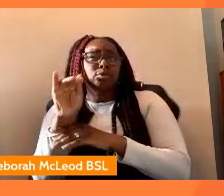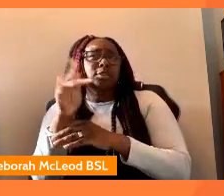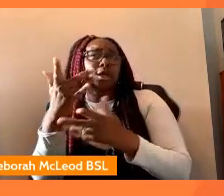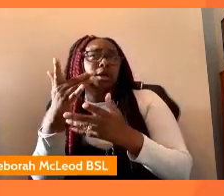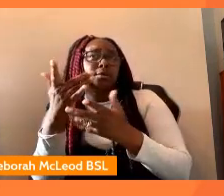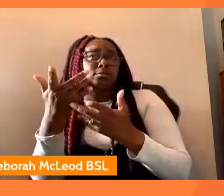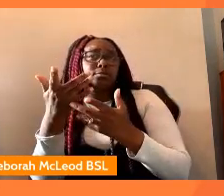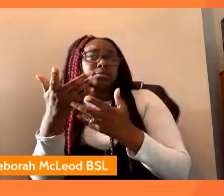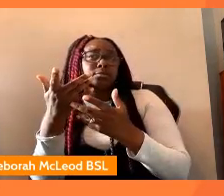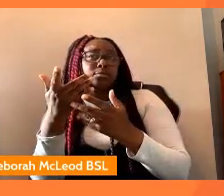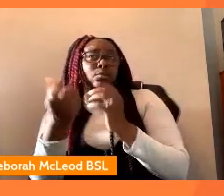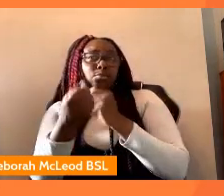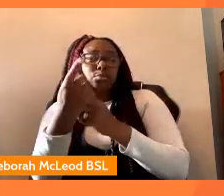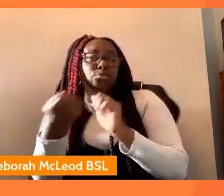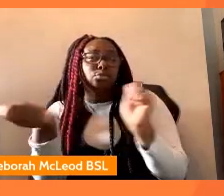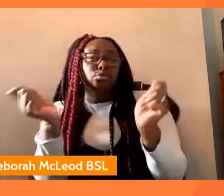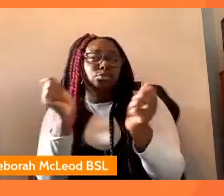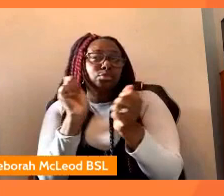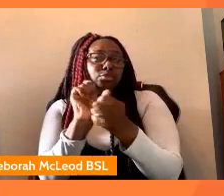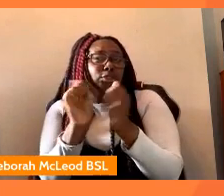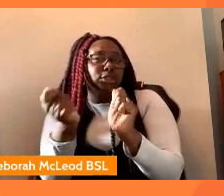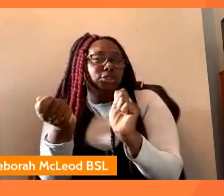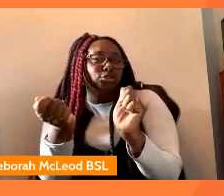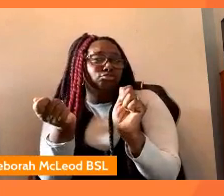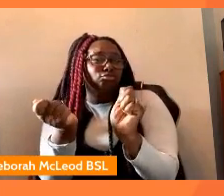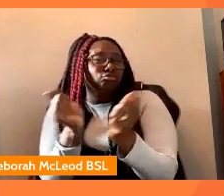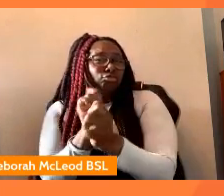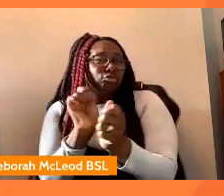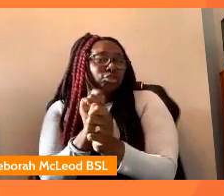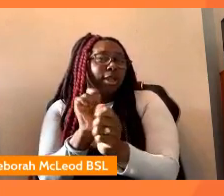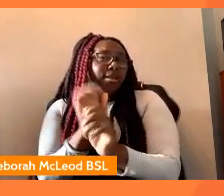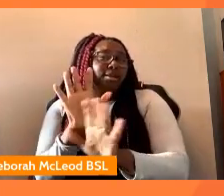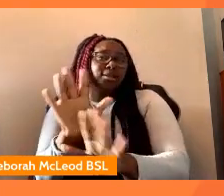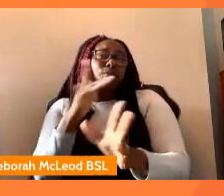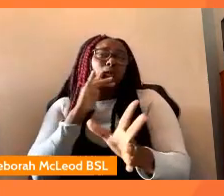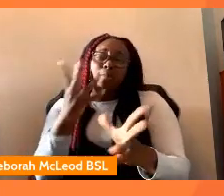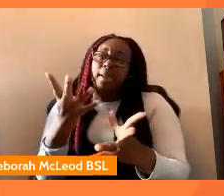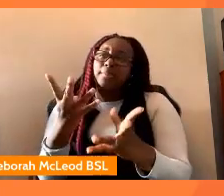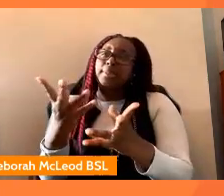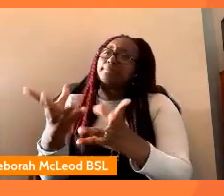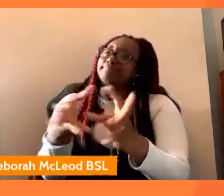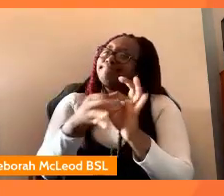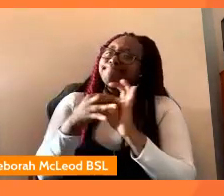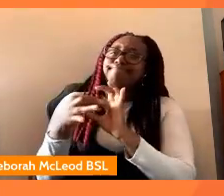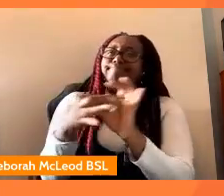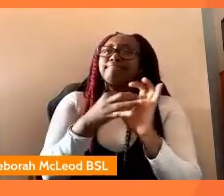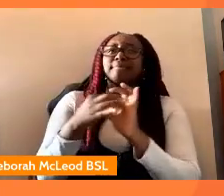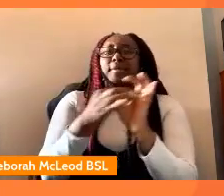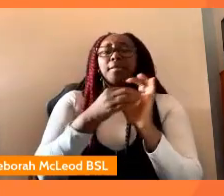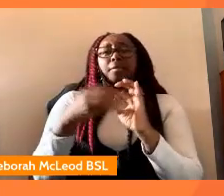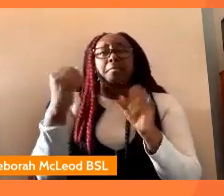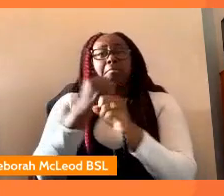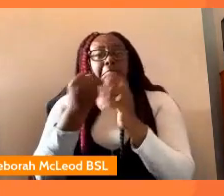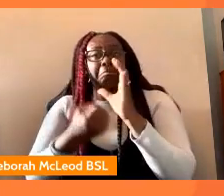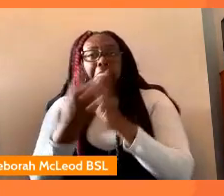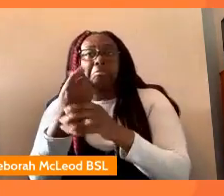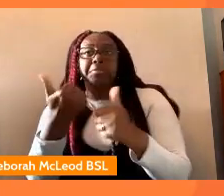It's a future that I hope will be a future together. Something we can collaborate on and make happen.